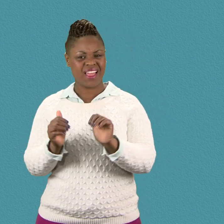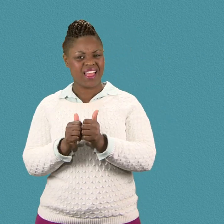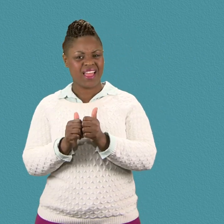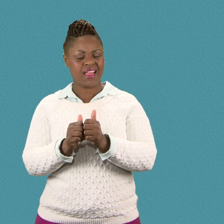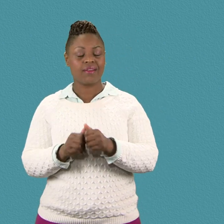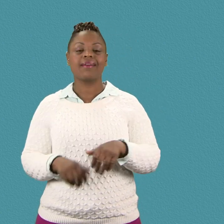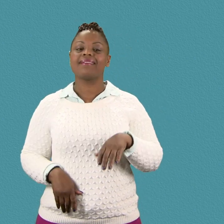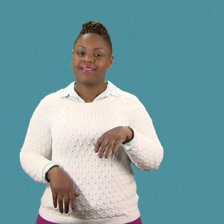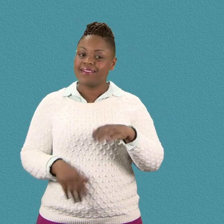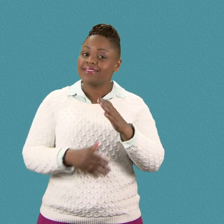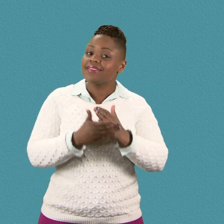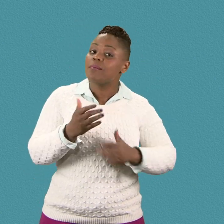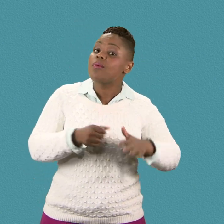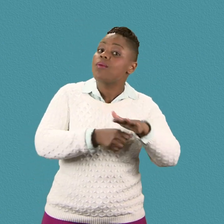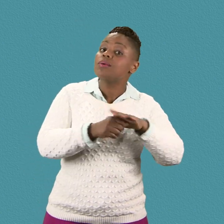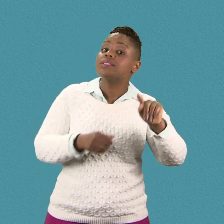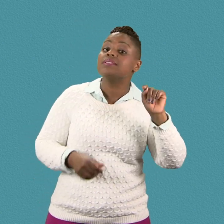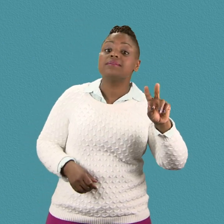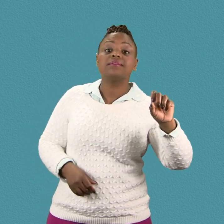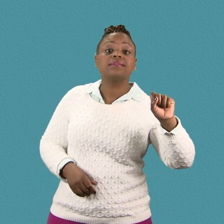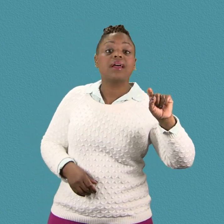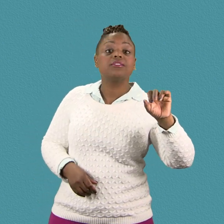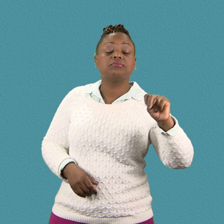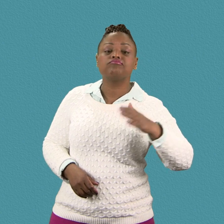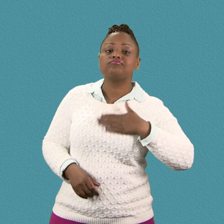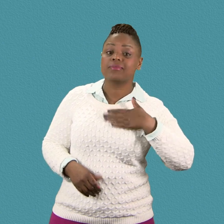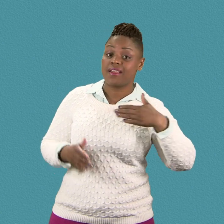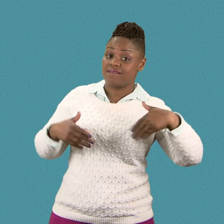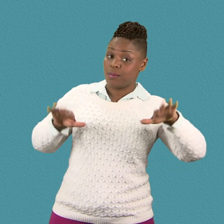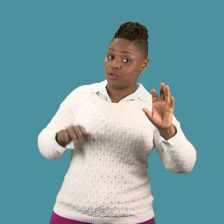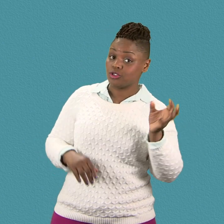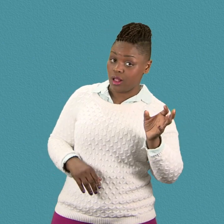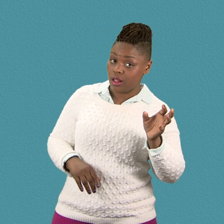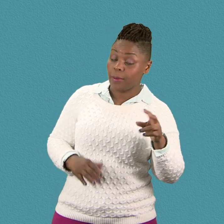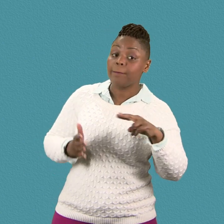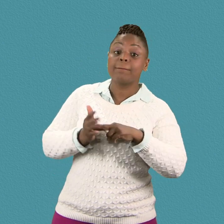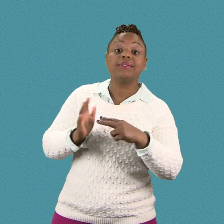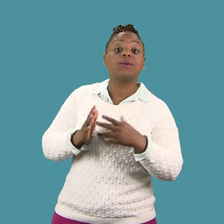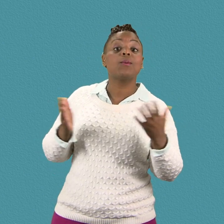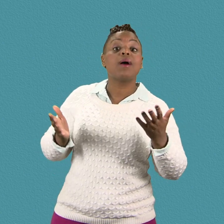To do that, some broadcasters voluntarily sold their current broadcast channel to the